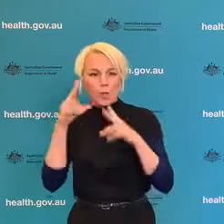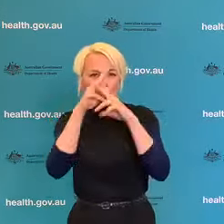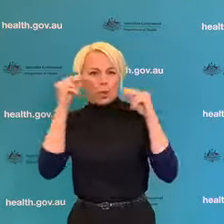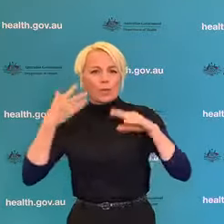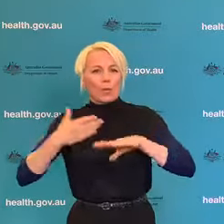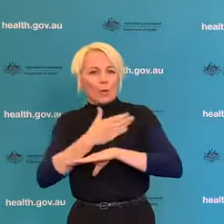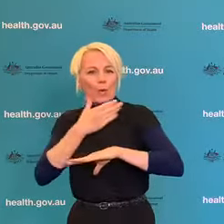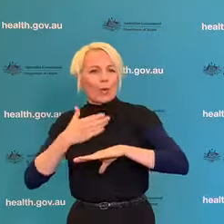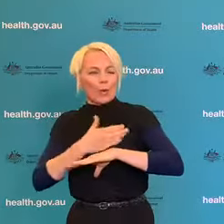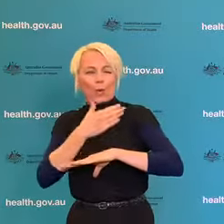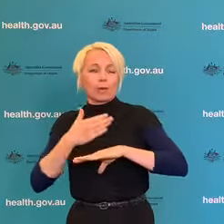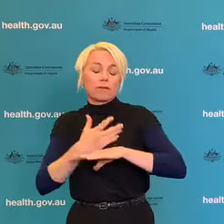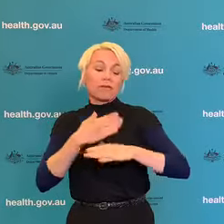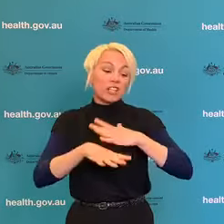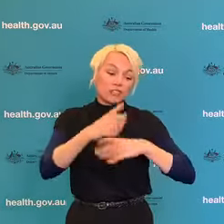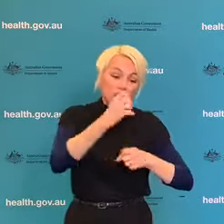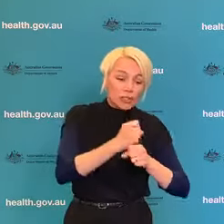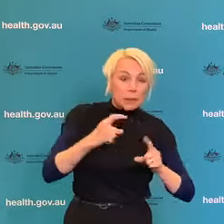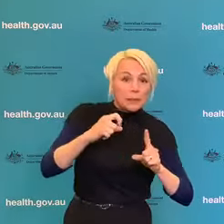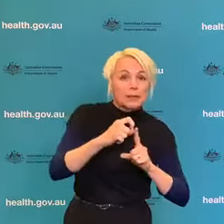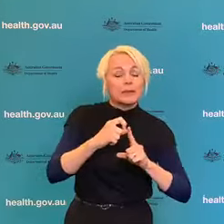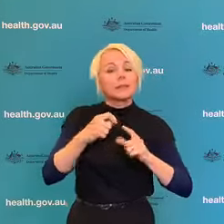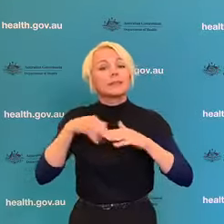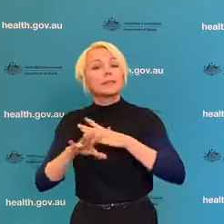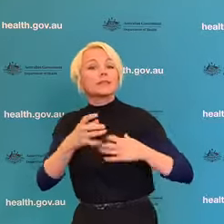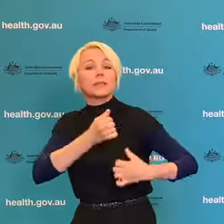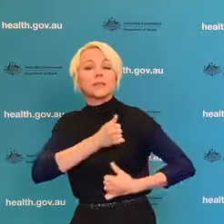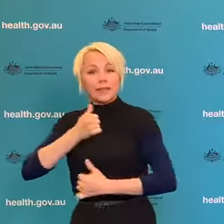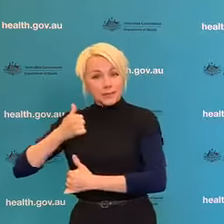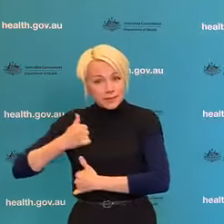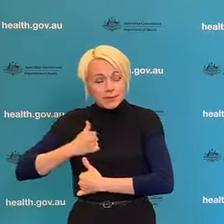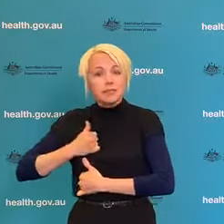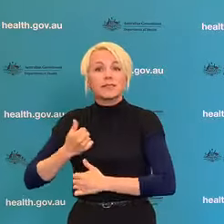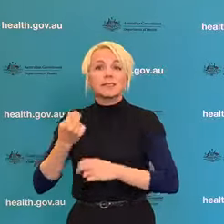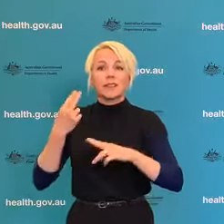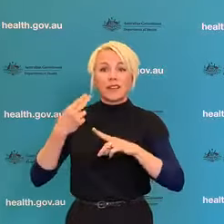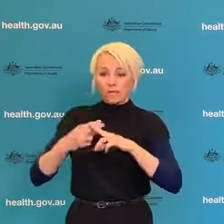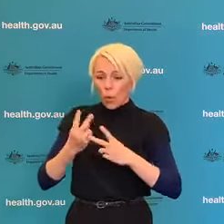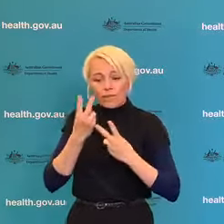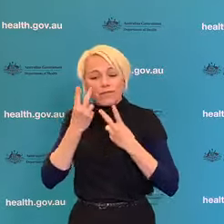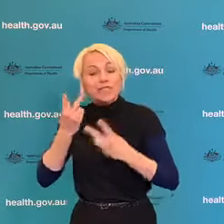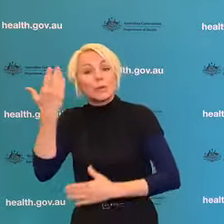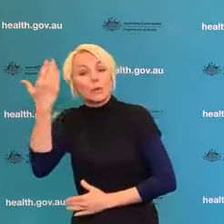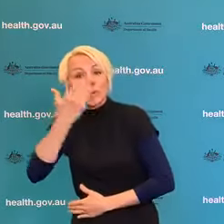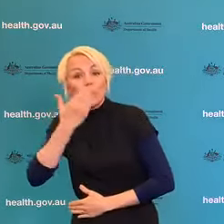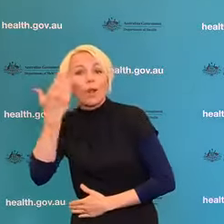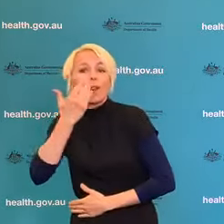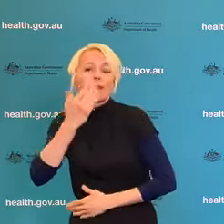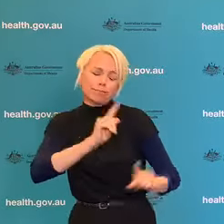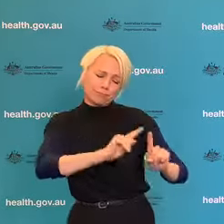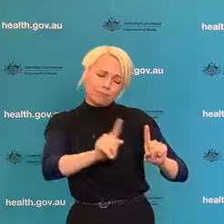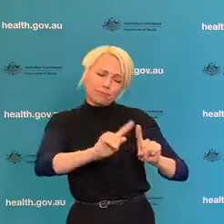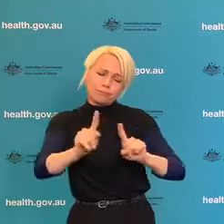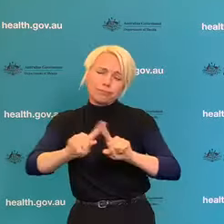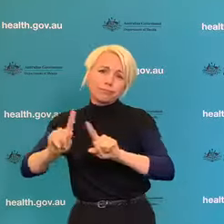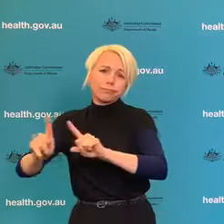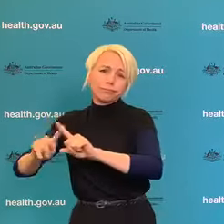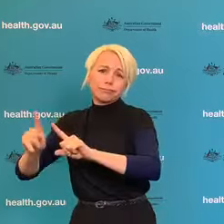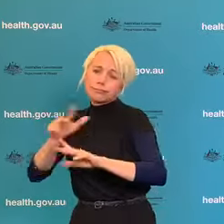in a hospice, in the defence force, in schools, in a whole range of